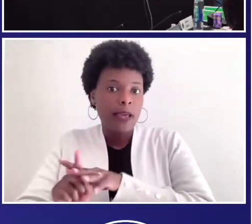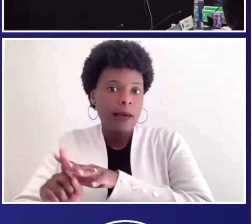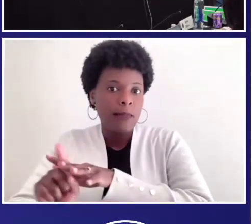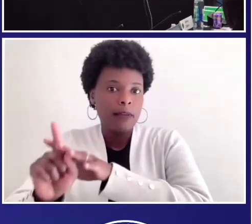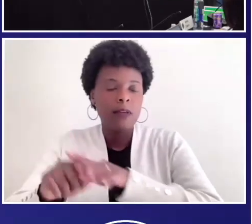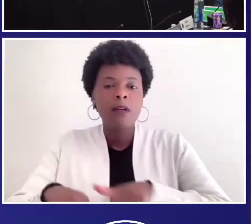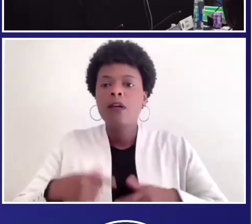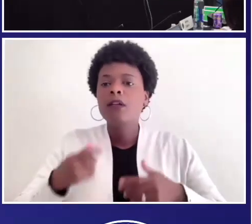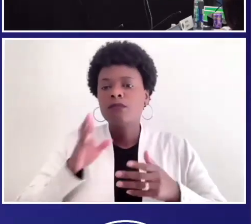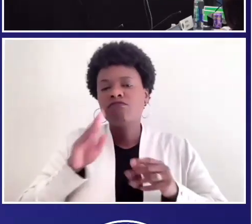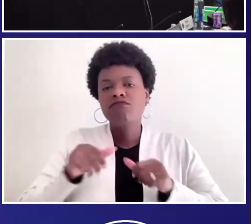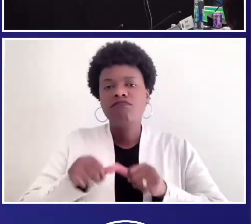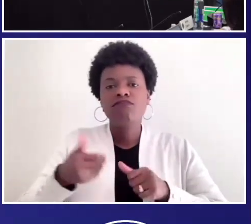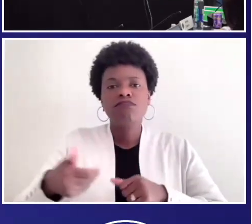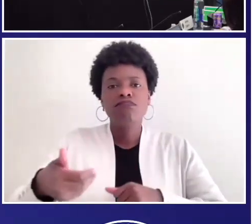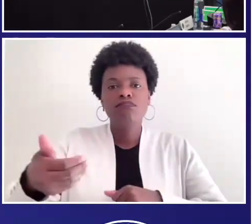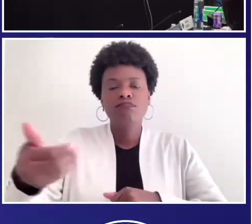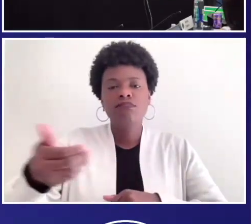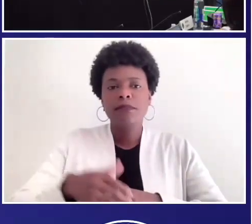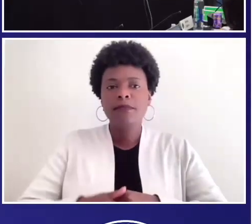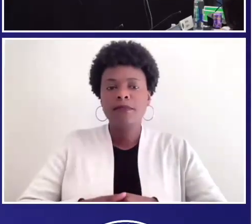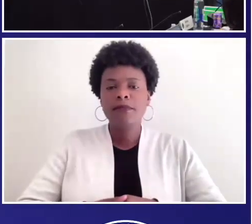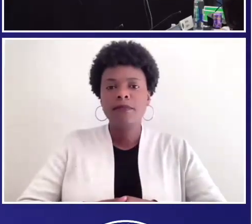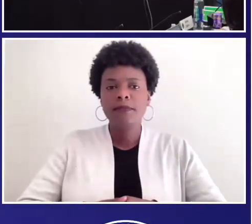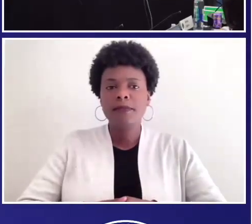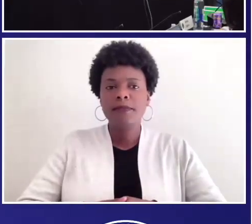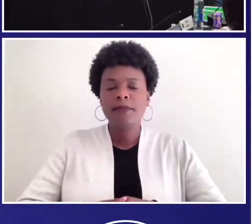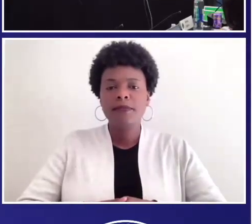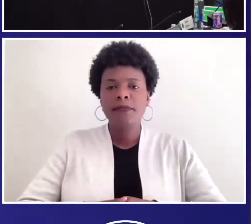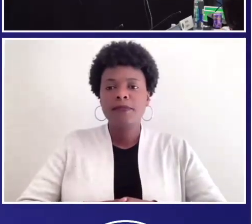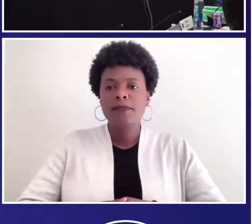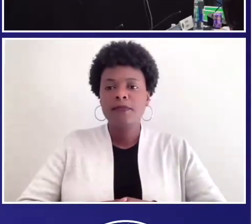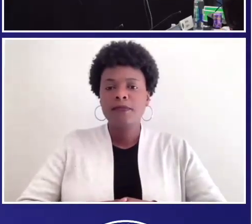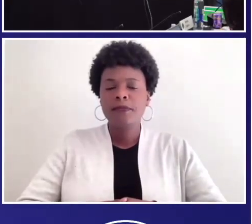So we would continue to have that in place to look at those respective situations should they bubble up.